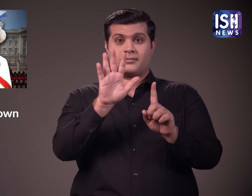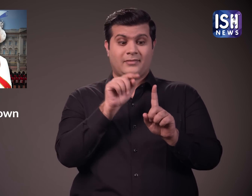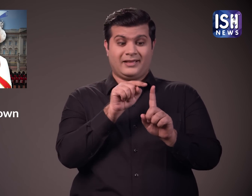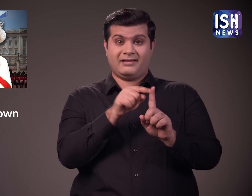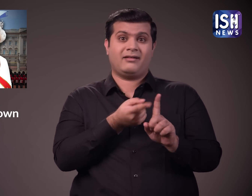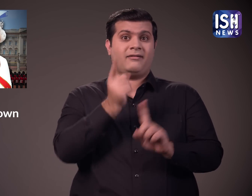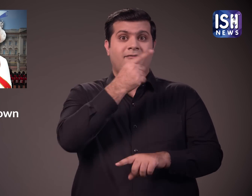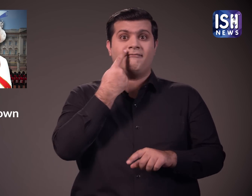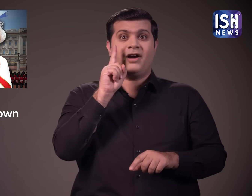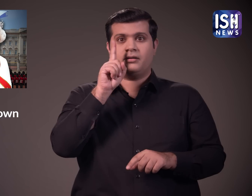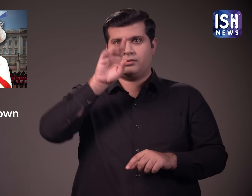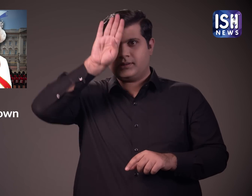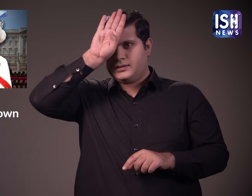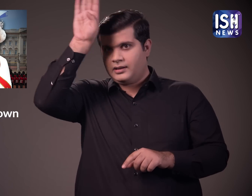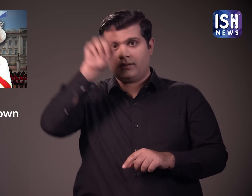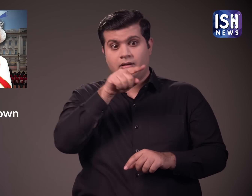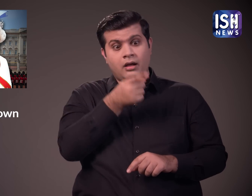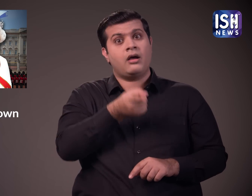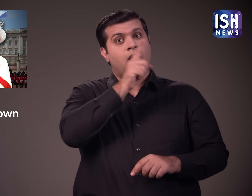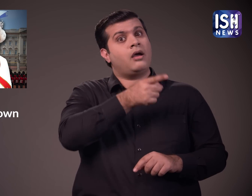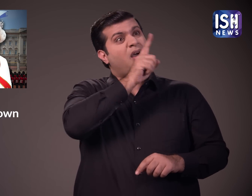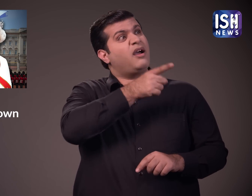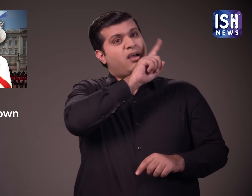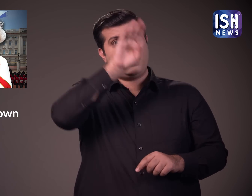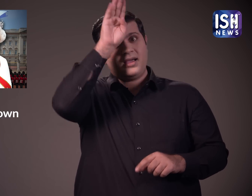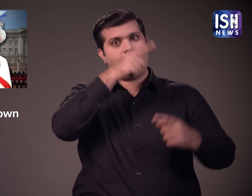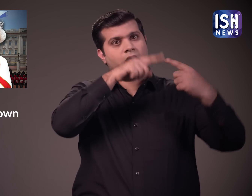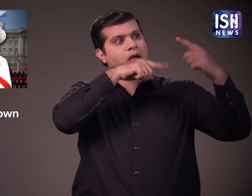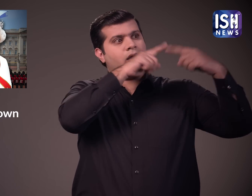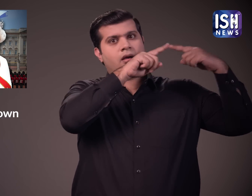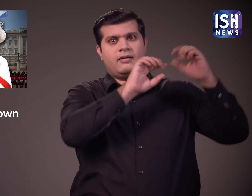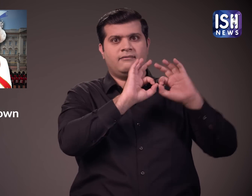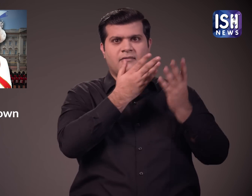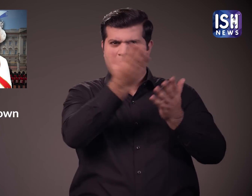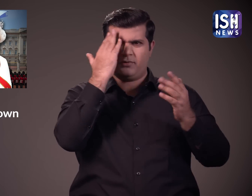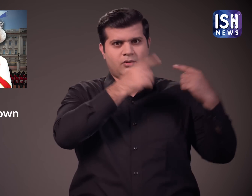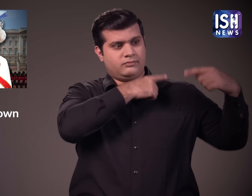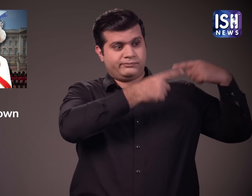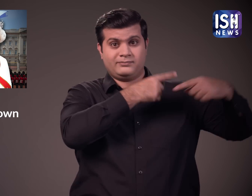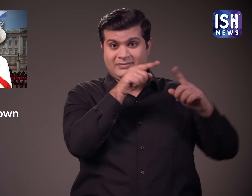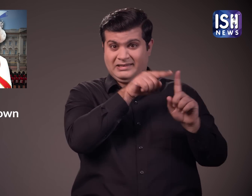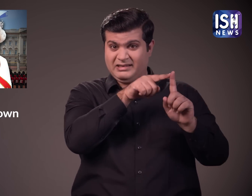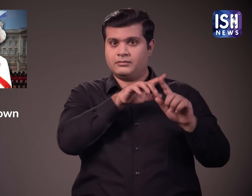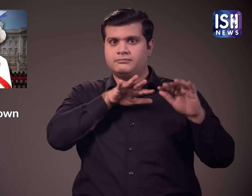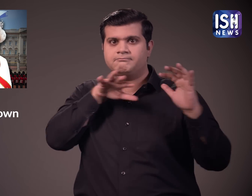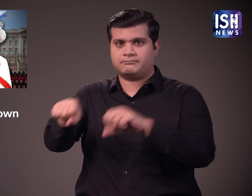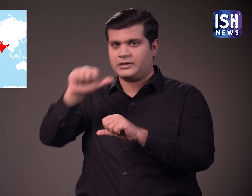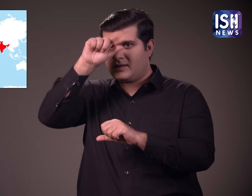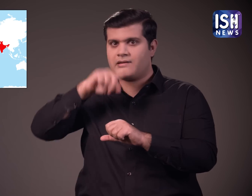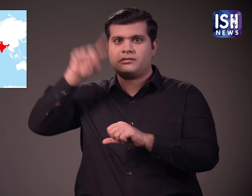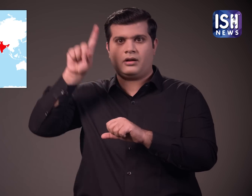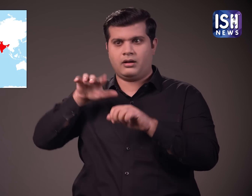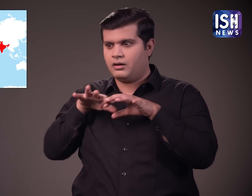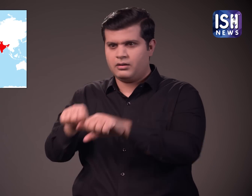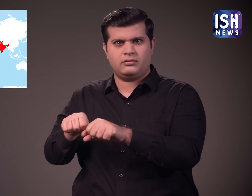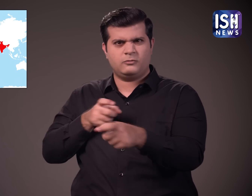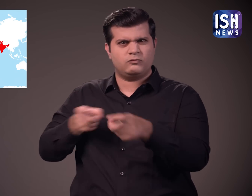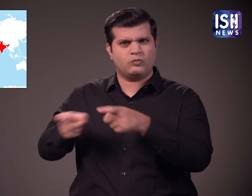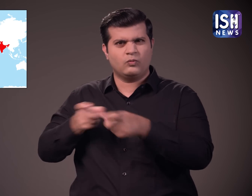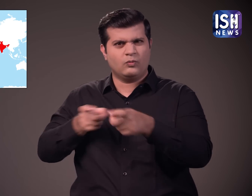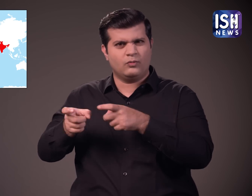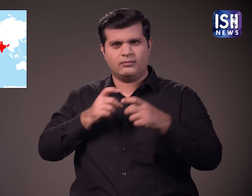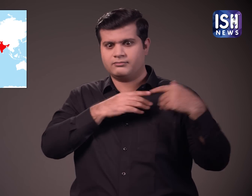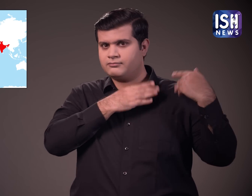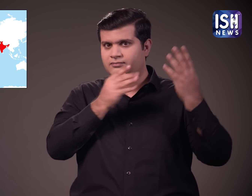Queen Elizabeth belonged to the royal family which forcefully ruled India for a long time.